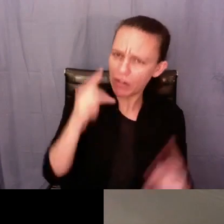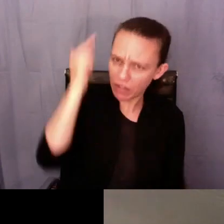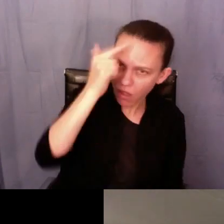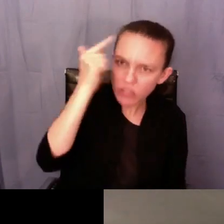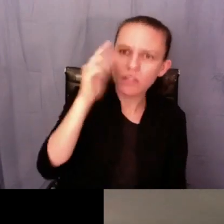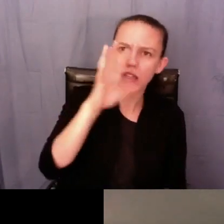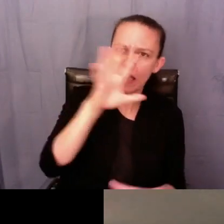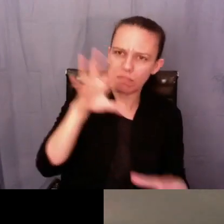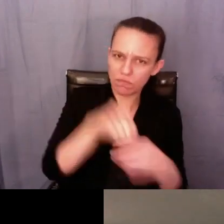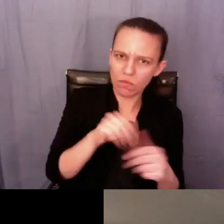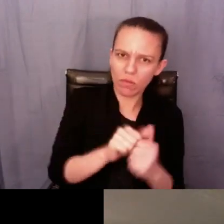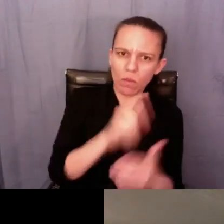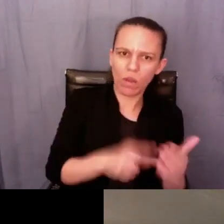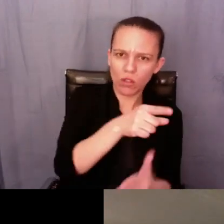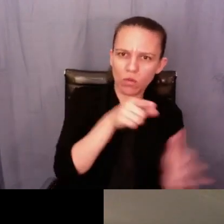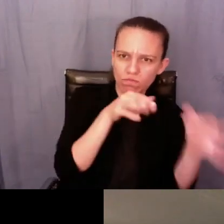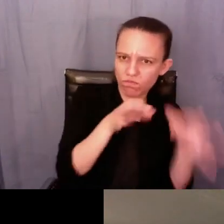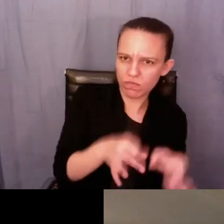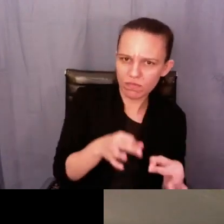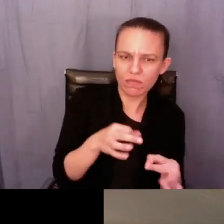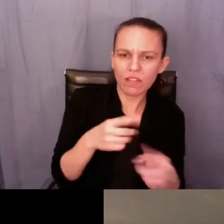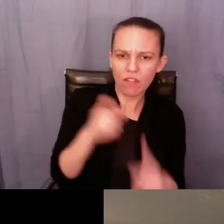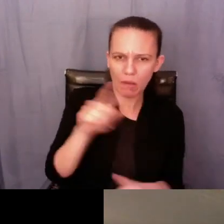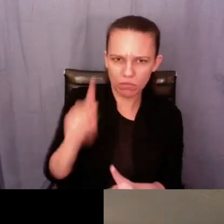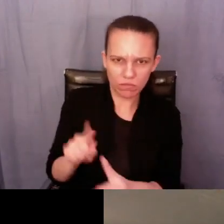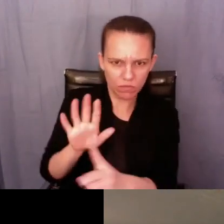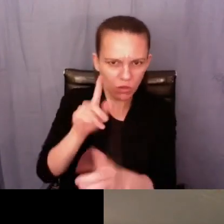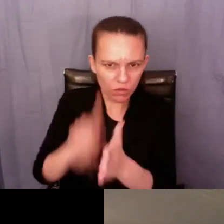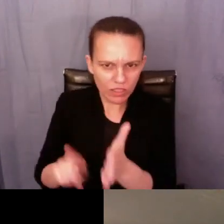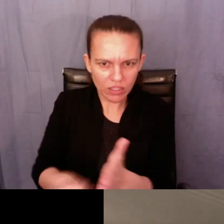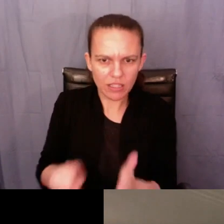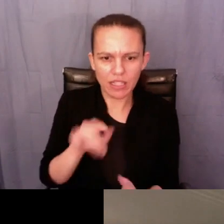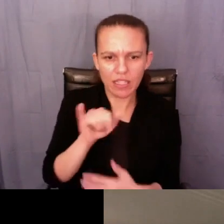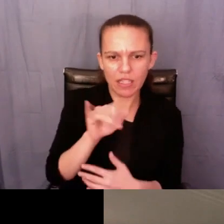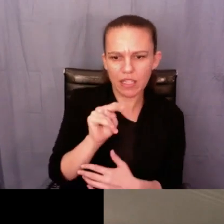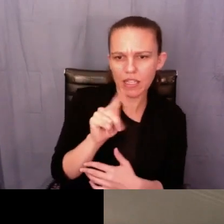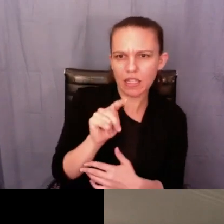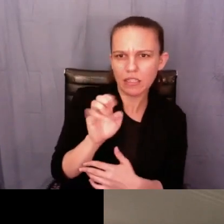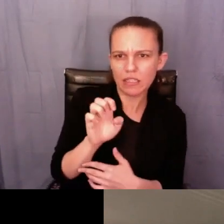From Zubizarreta which is the integratability factor, the integratability into the context.